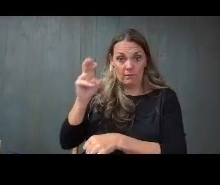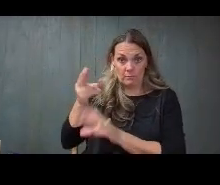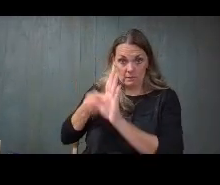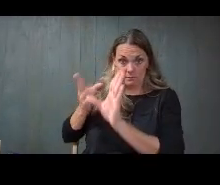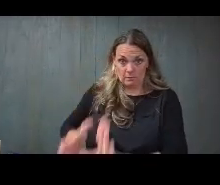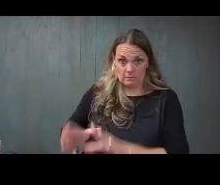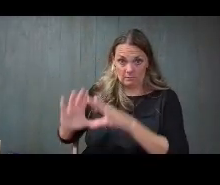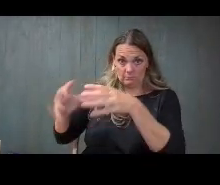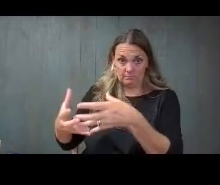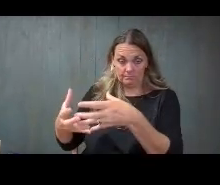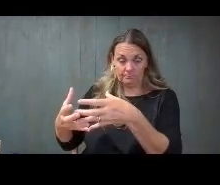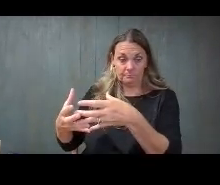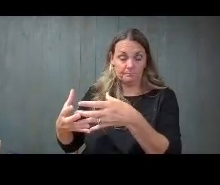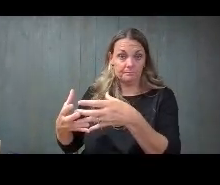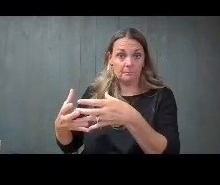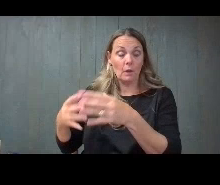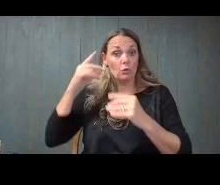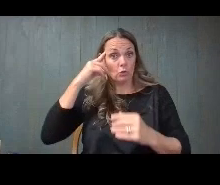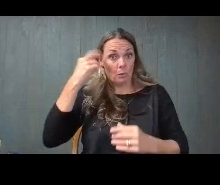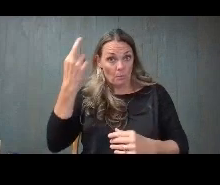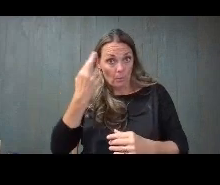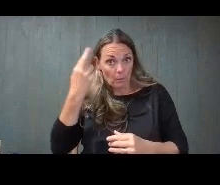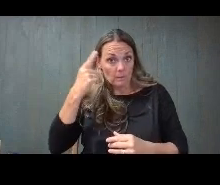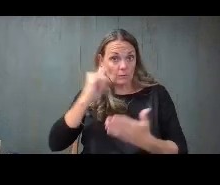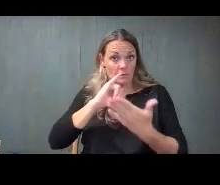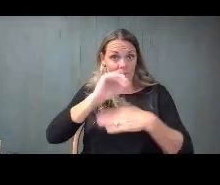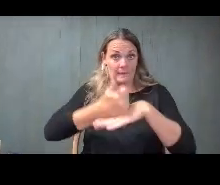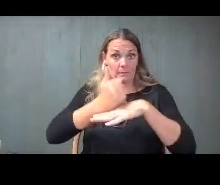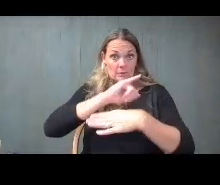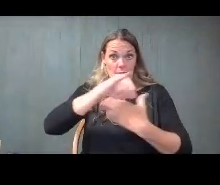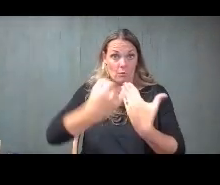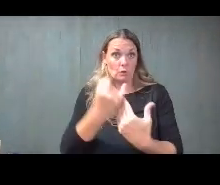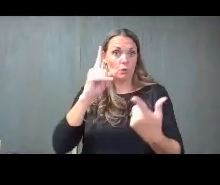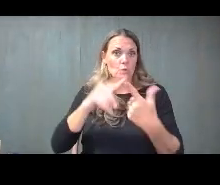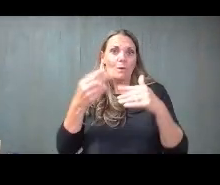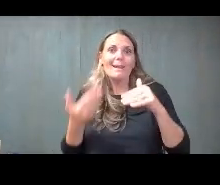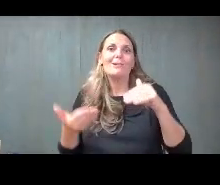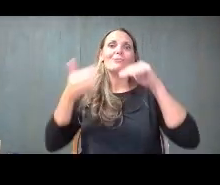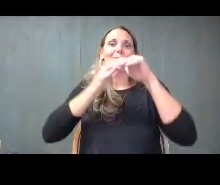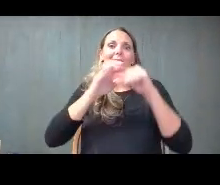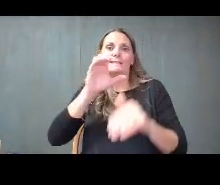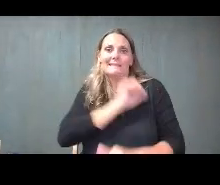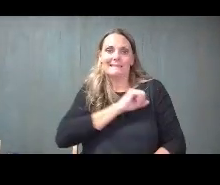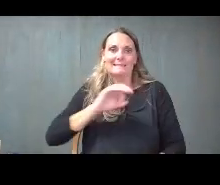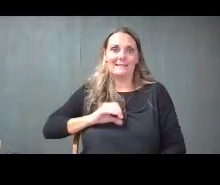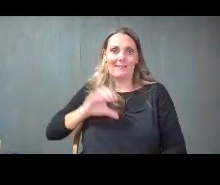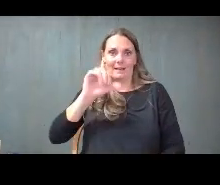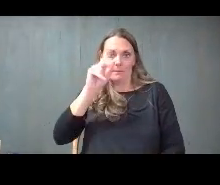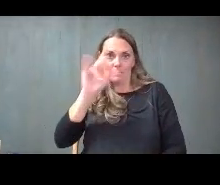Since the purpose of the establishment project is to increase staff capacity, reimbursable